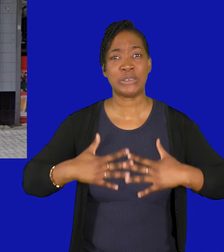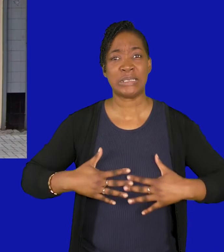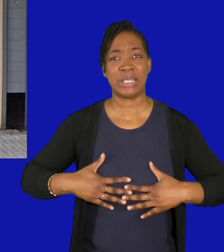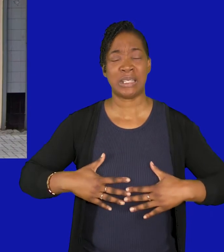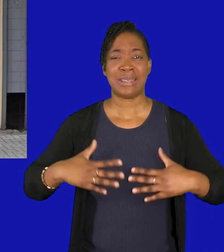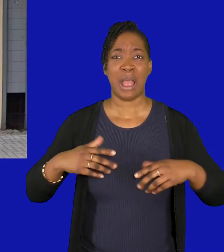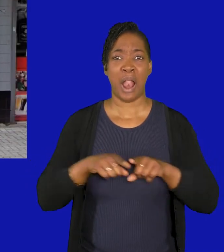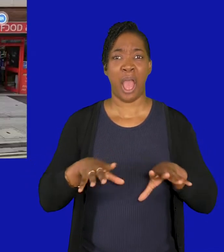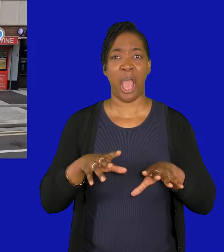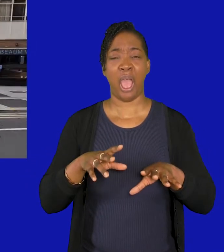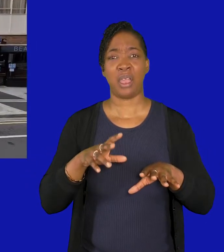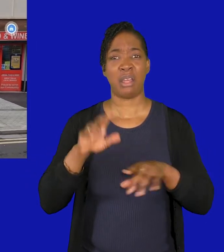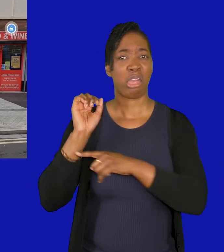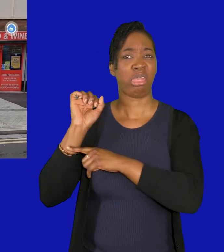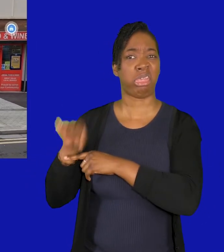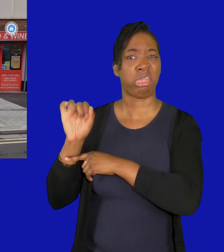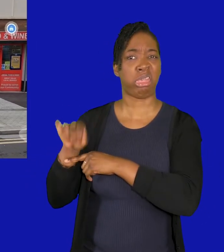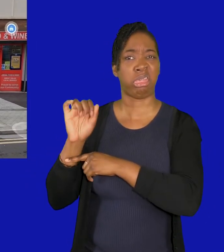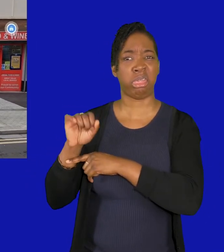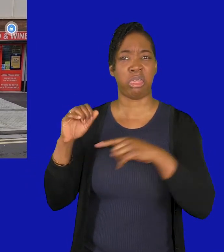my body ends up being a blind spot of sorts.